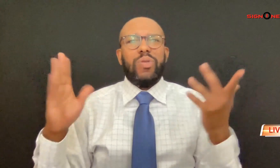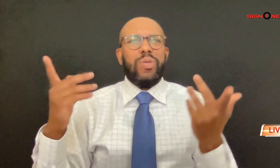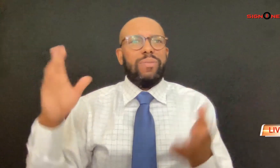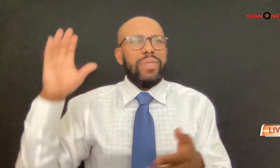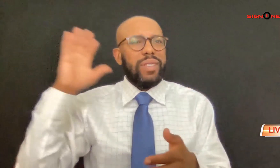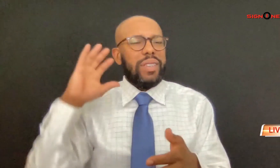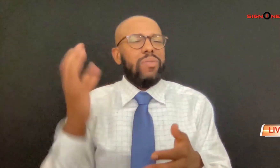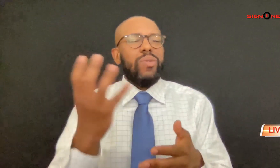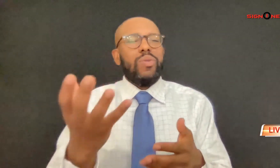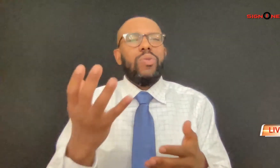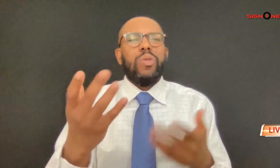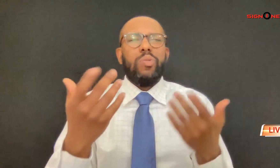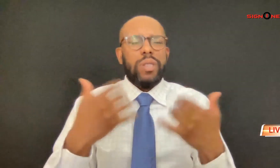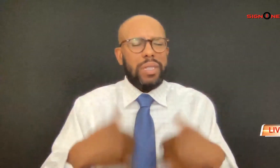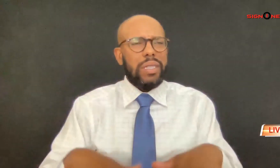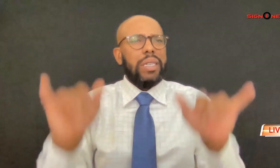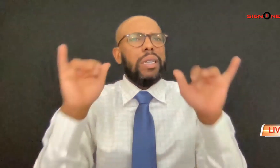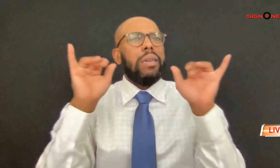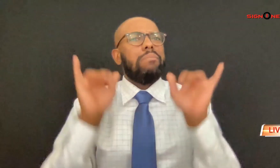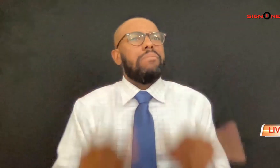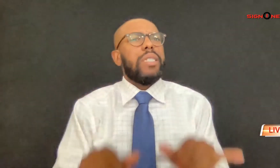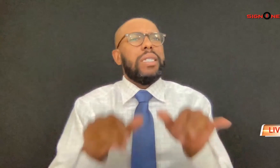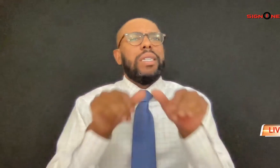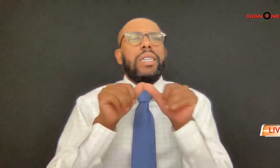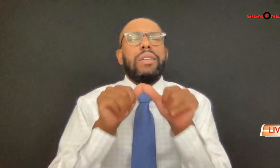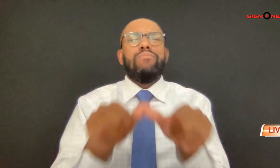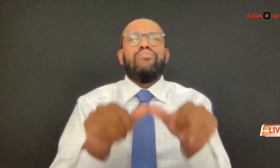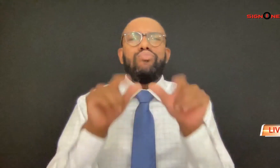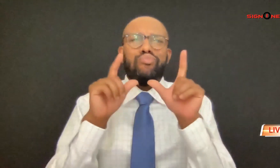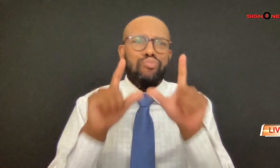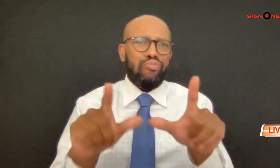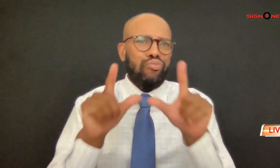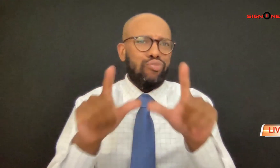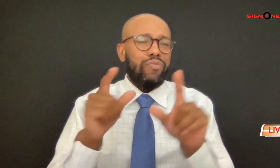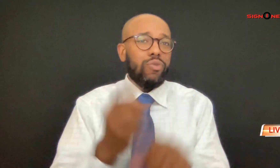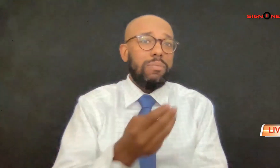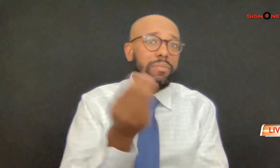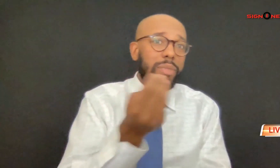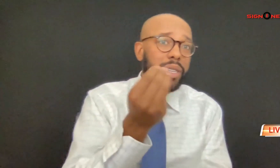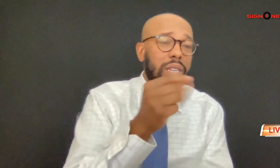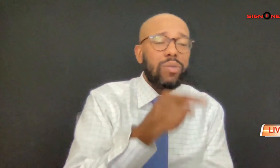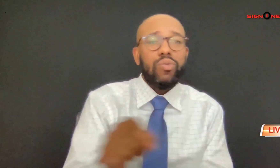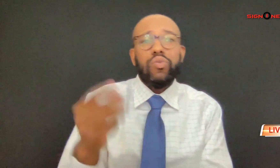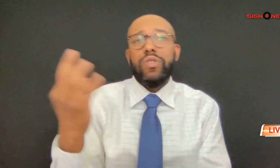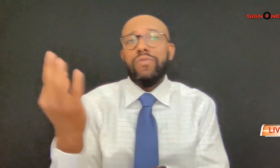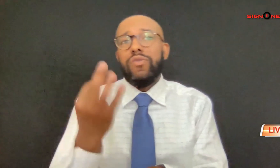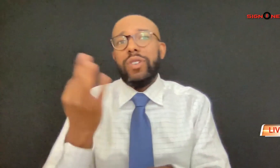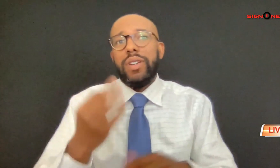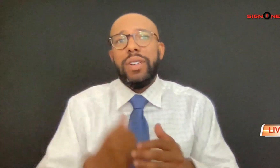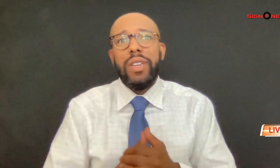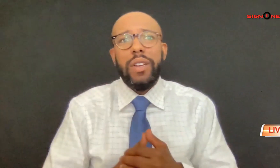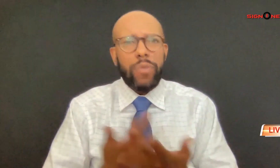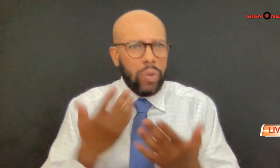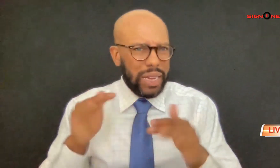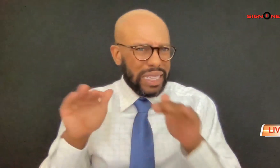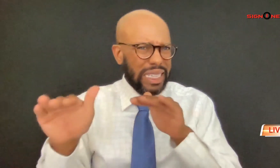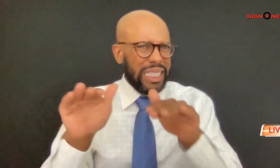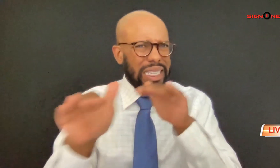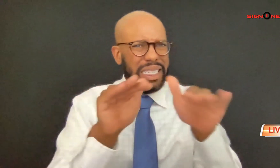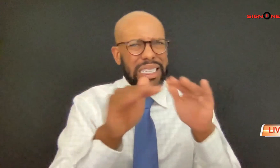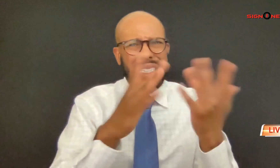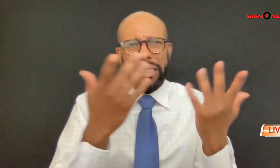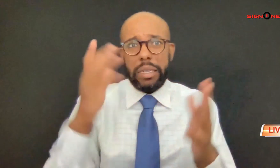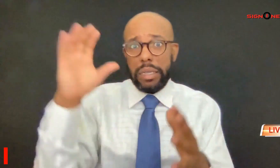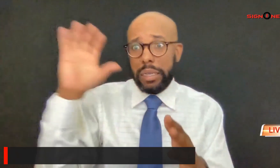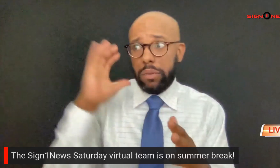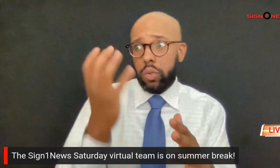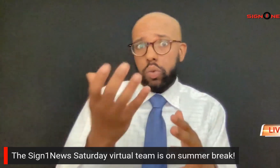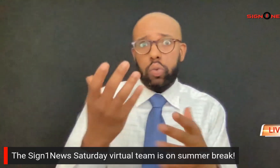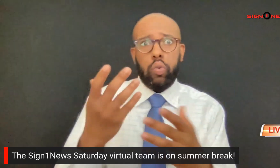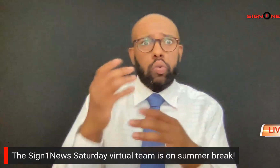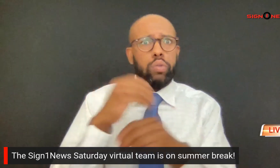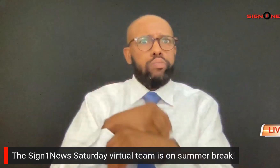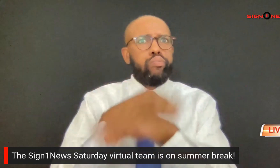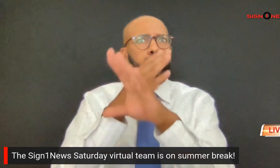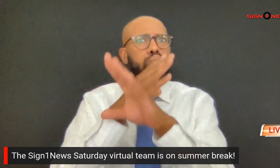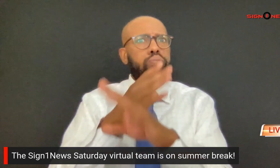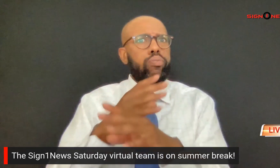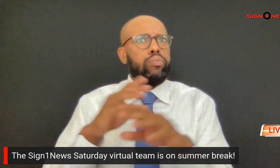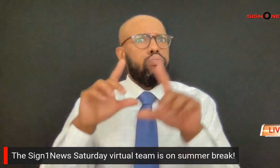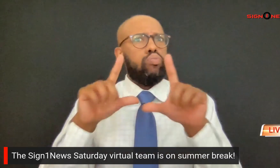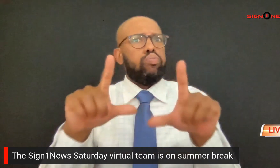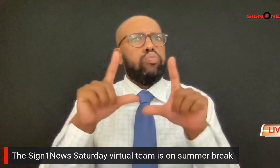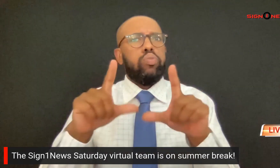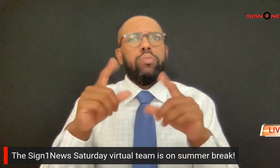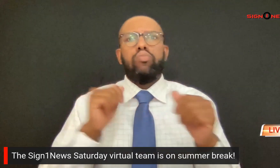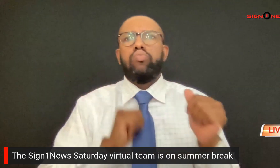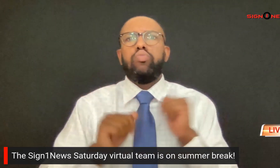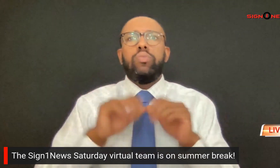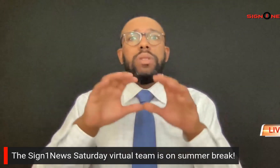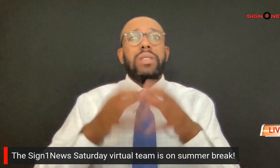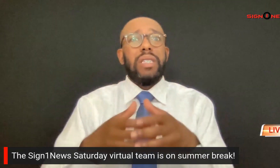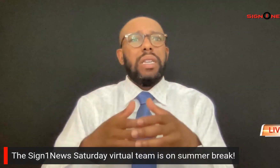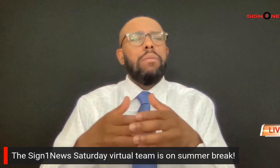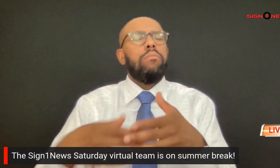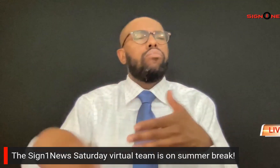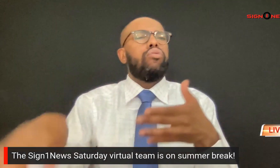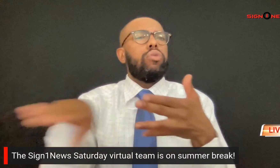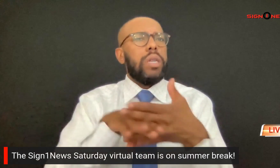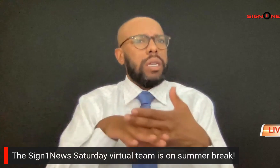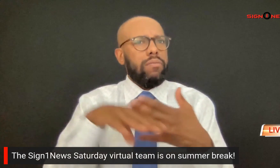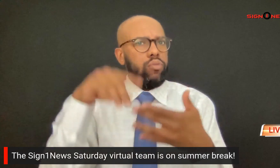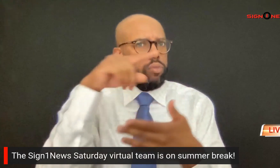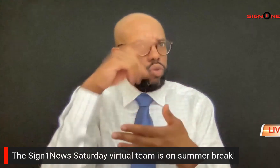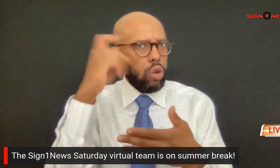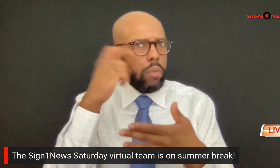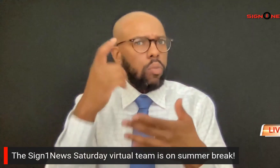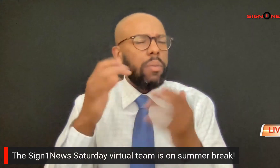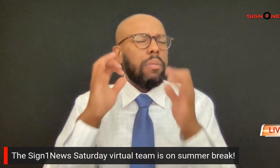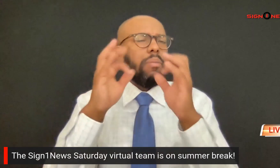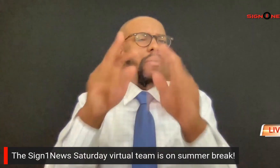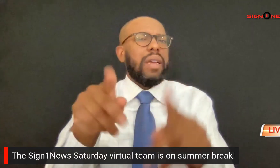will be broadcasting updates Monday through Friday And a reminder: the Sign1News Saturday